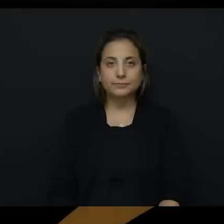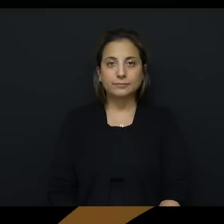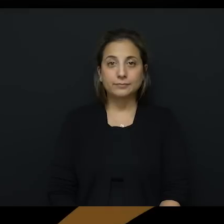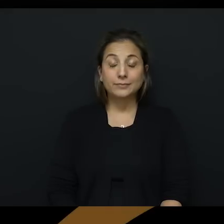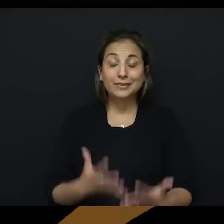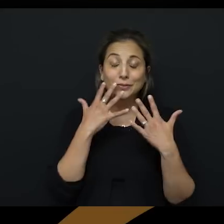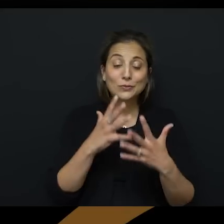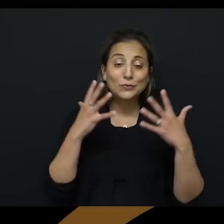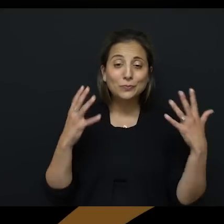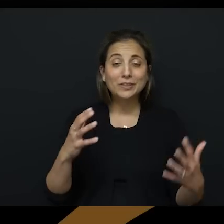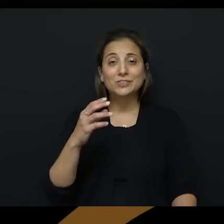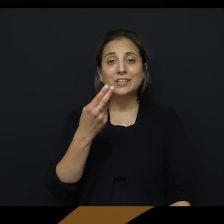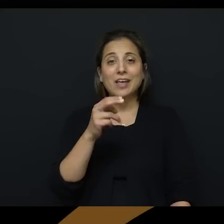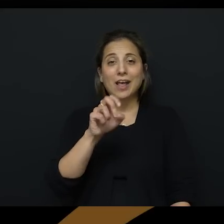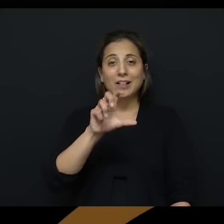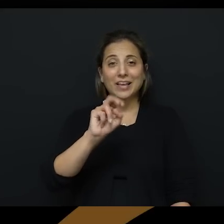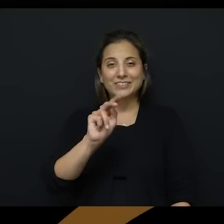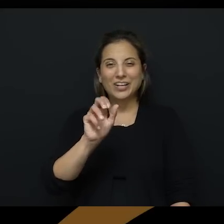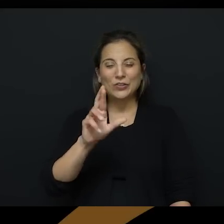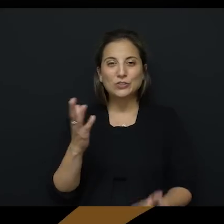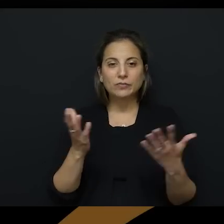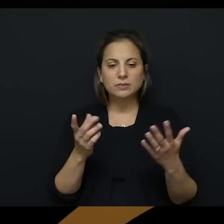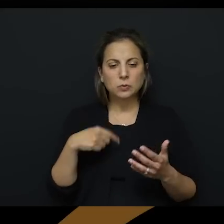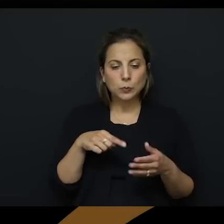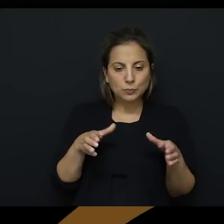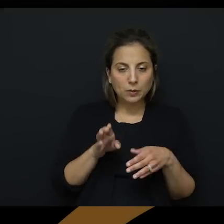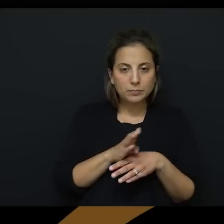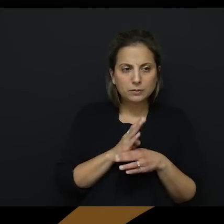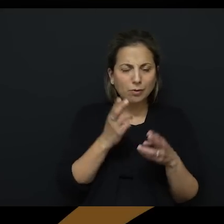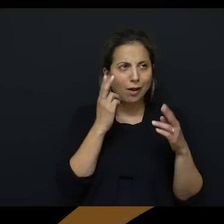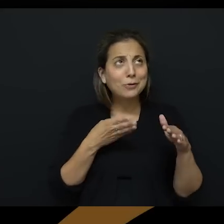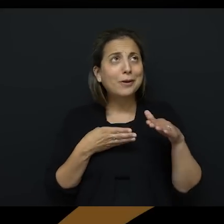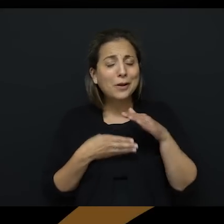Thank you so much, Helen Keller Services. As a small business, we are honored and humbled by this recognition,